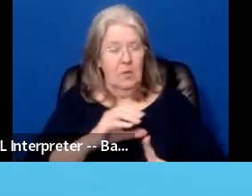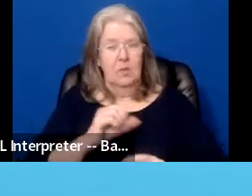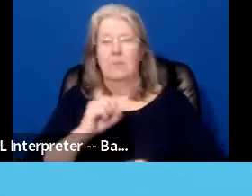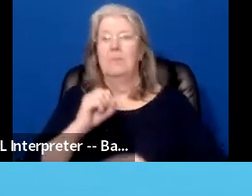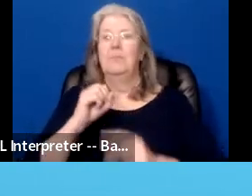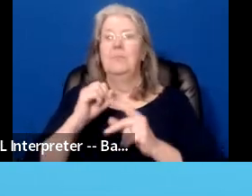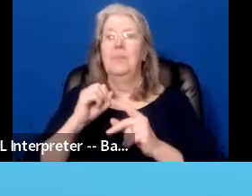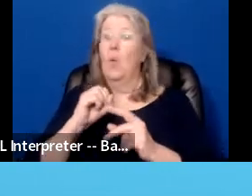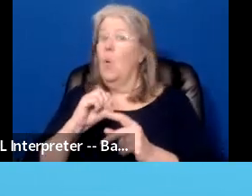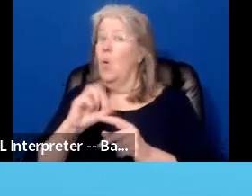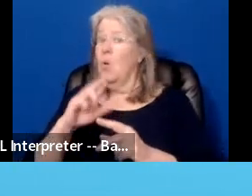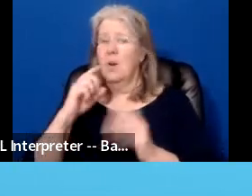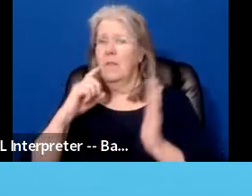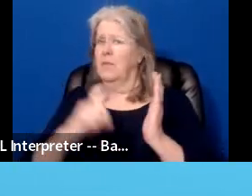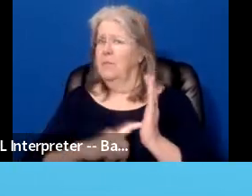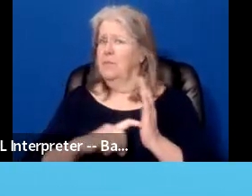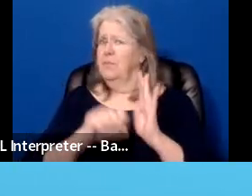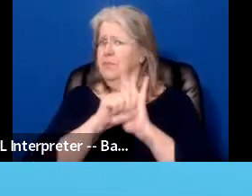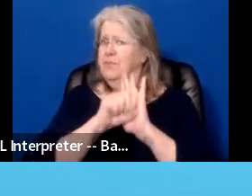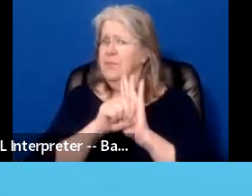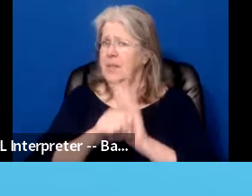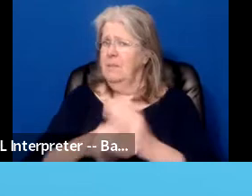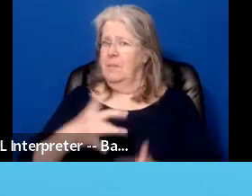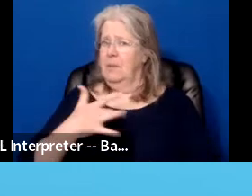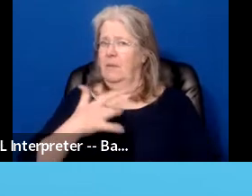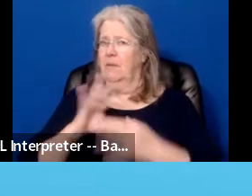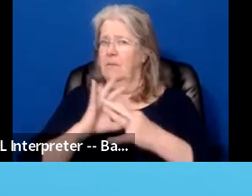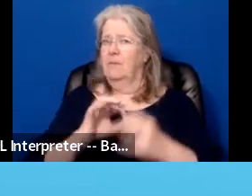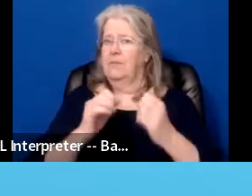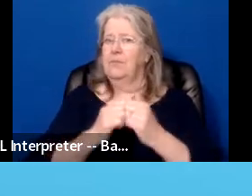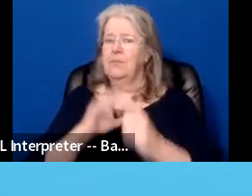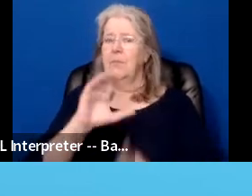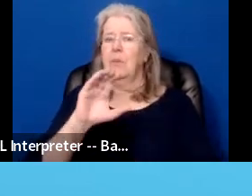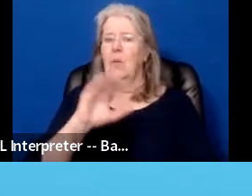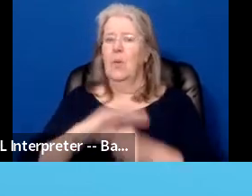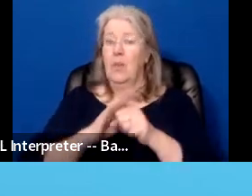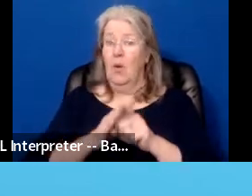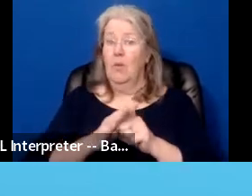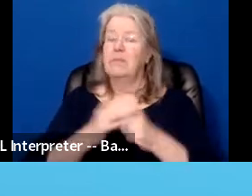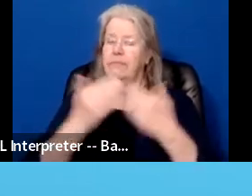symptoms that you think are related to COVID. It's always a good idea to get tested as well.